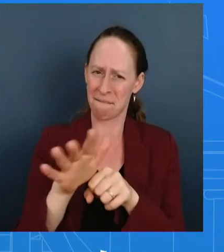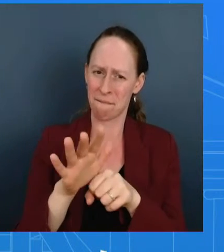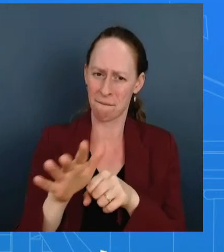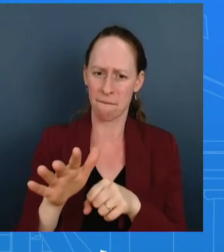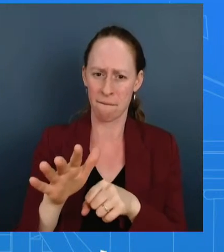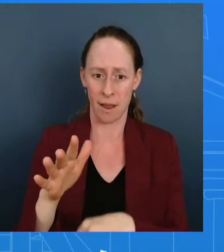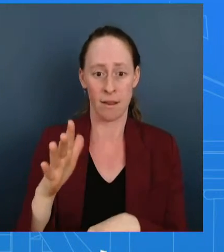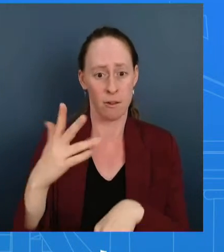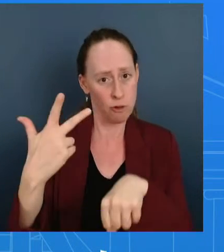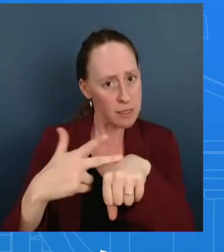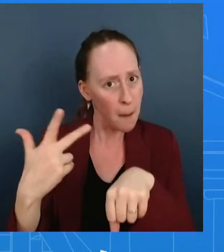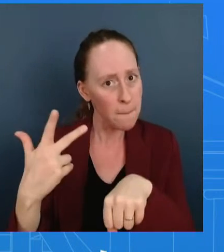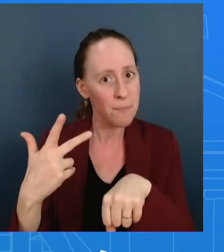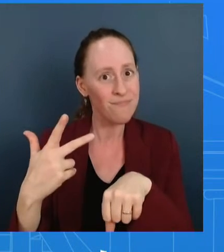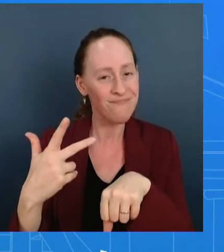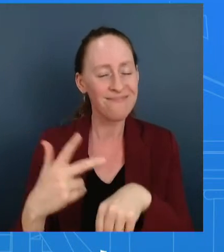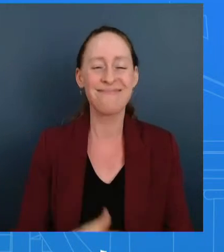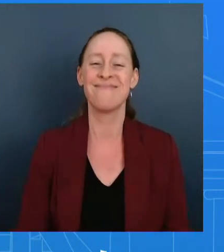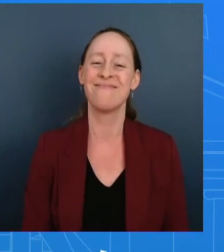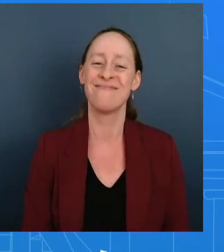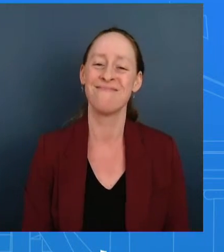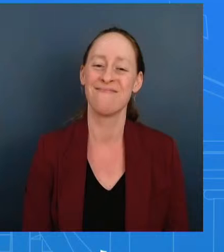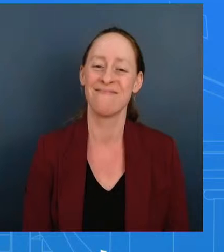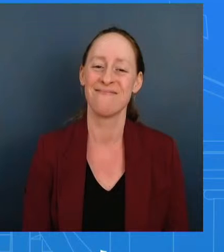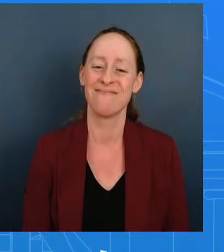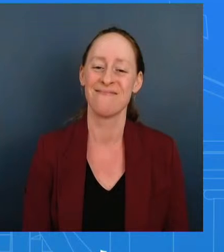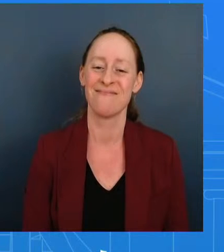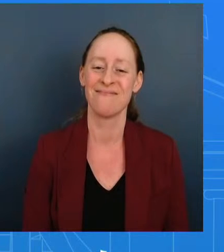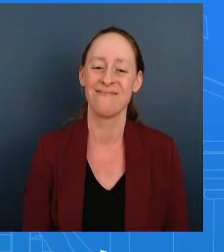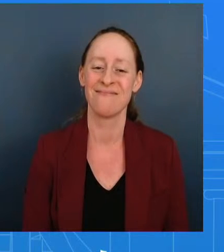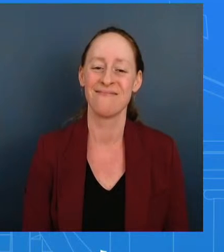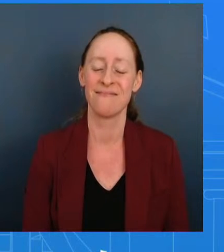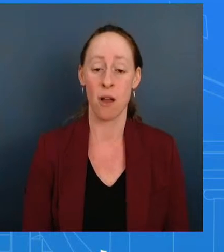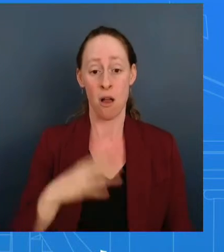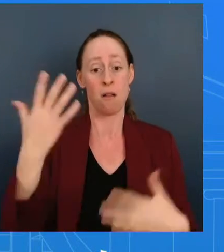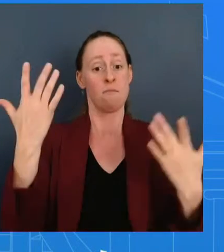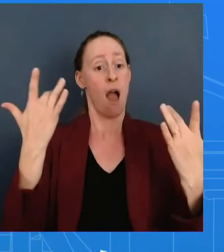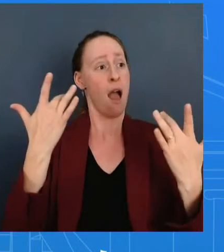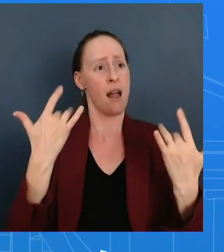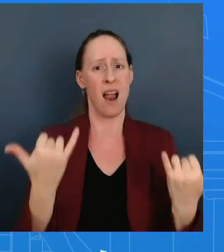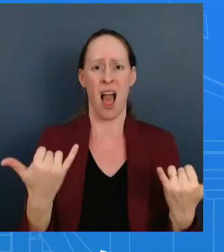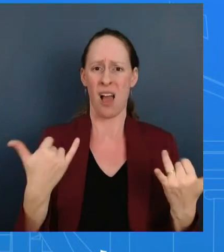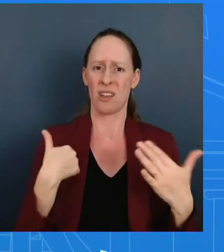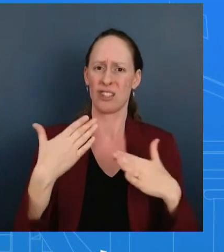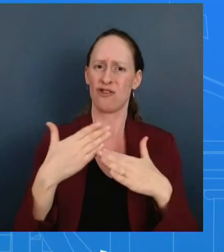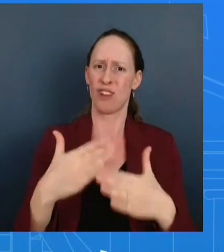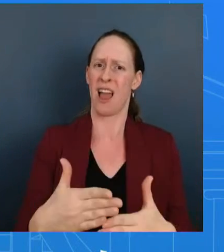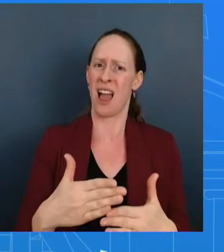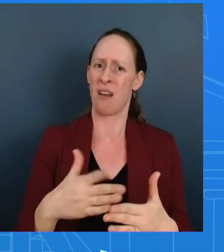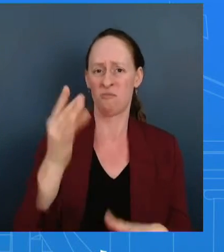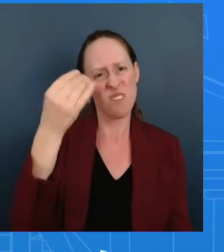And the reason why I am sharing that -- there are thousands of military personnel so you also have an understanding